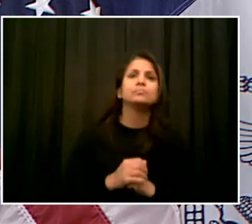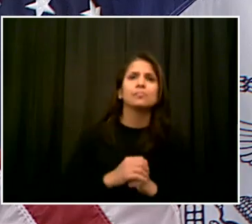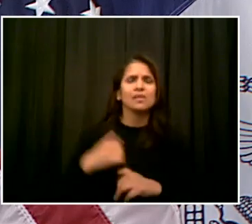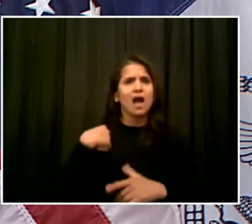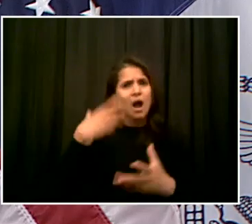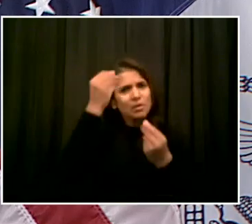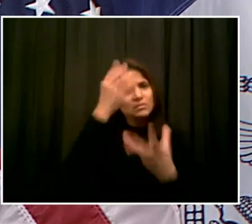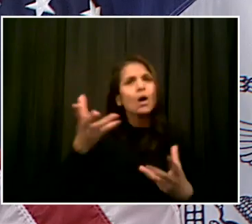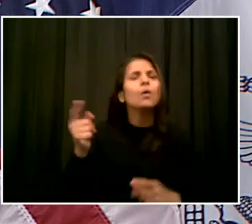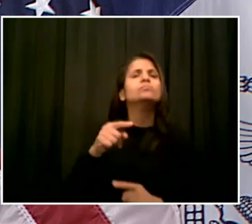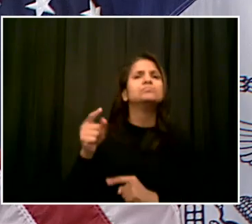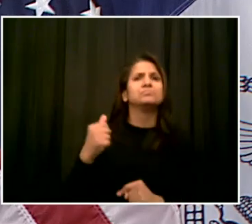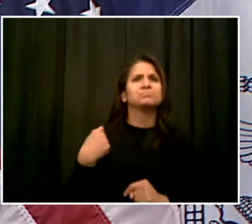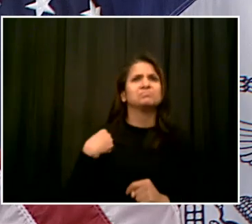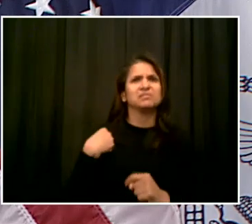THRINOWG PEOPL OUT OF THEIR FORECAST AND IN